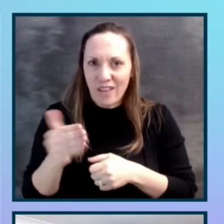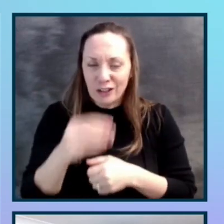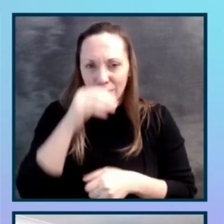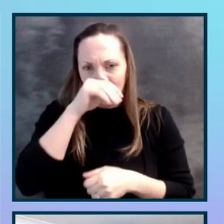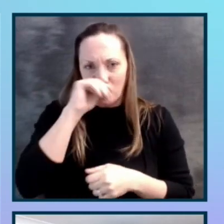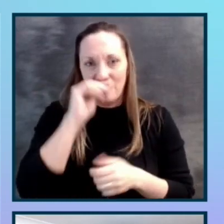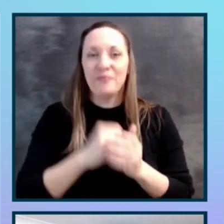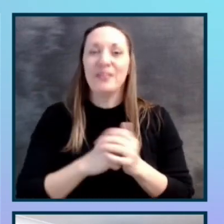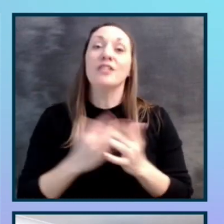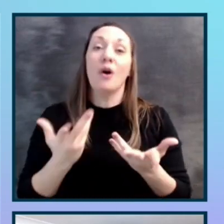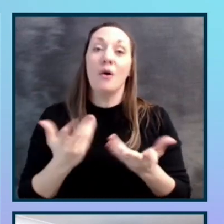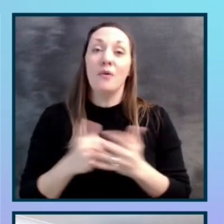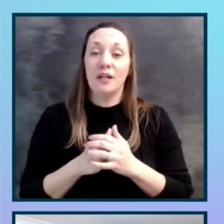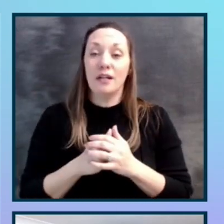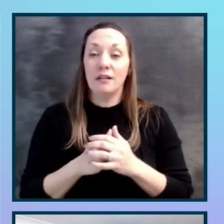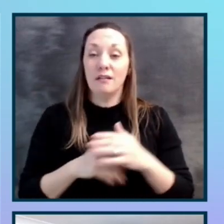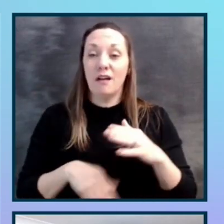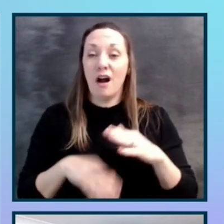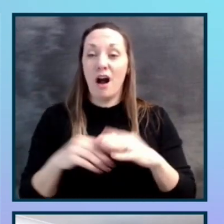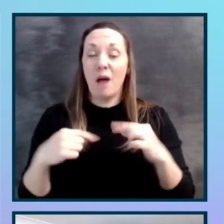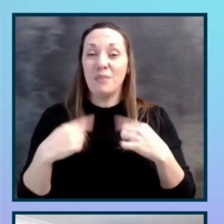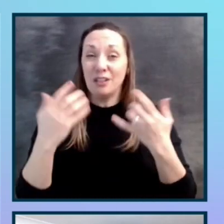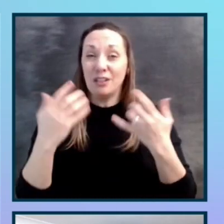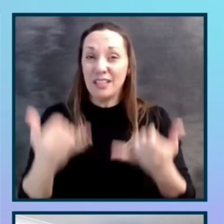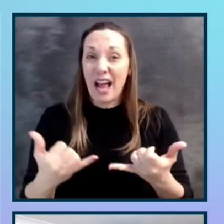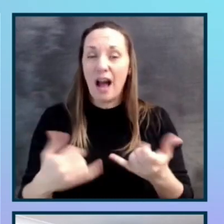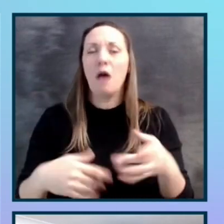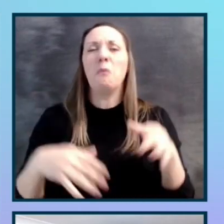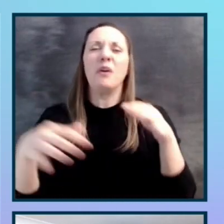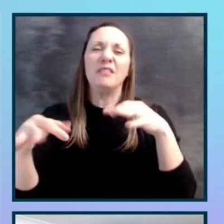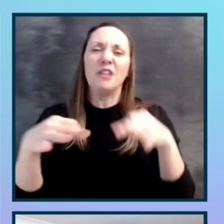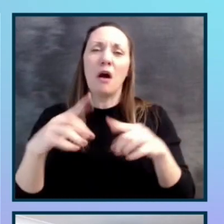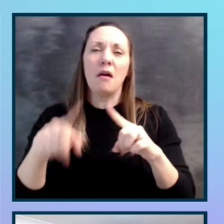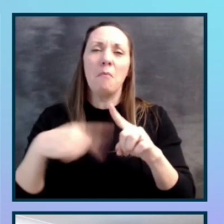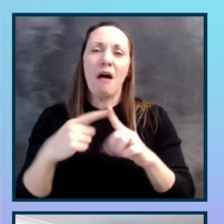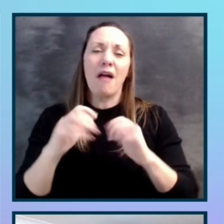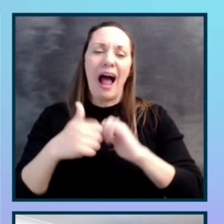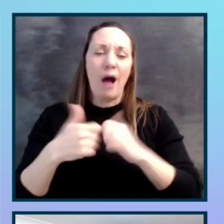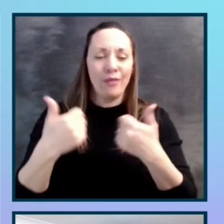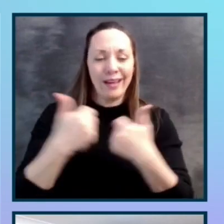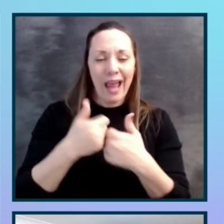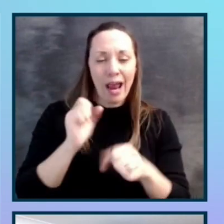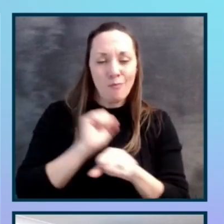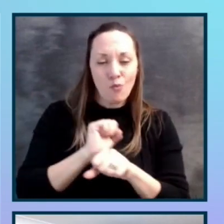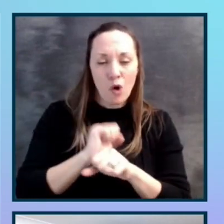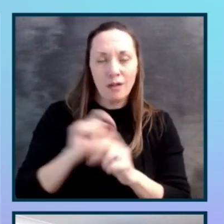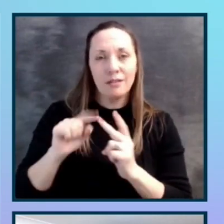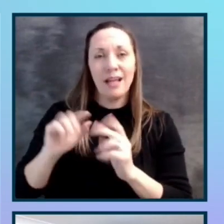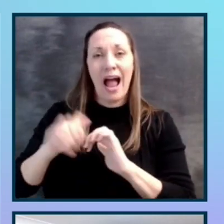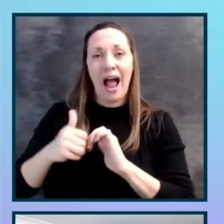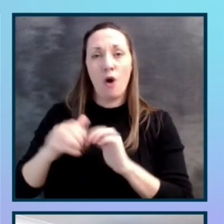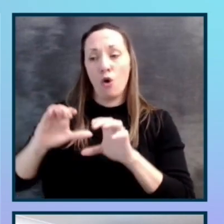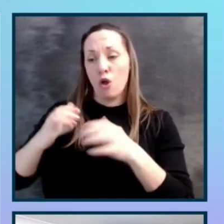So up until now, we've been talking about how the game works. You know, how my crew are very, very helpful in an integral part of the experience,